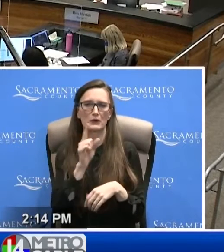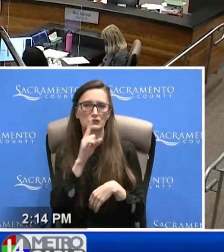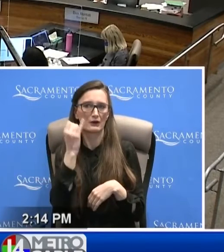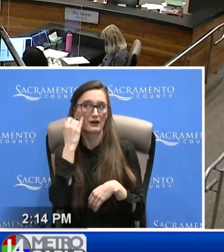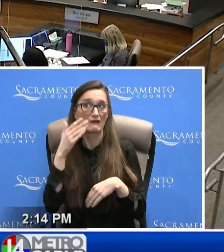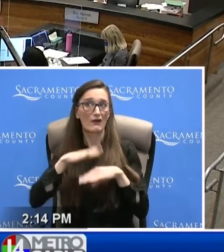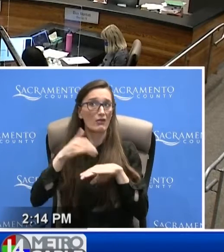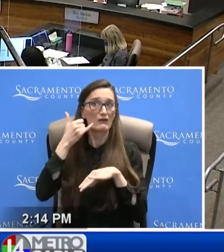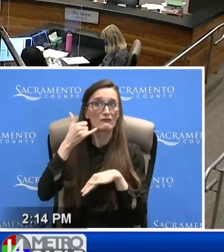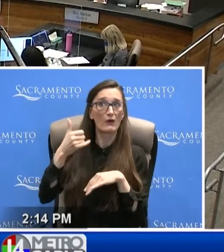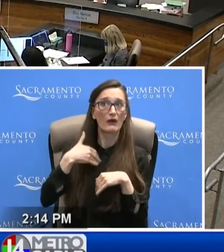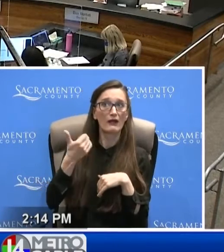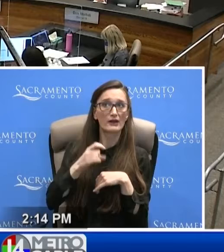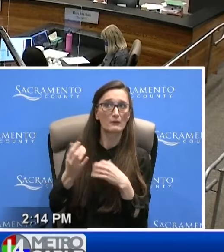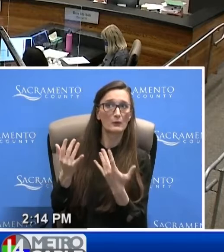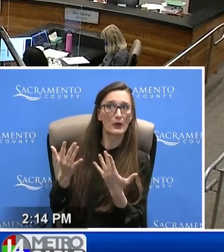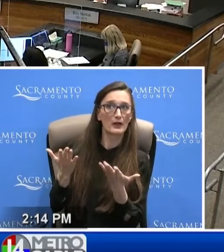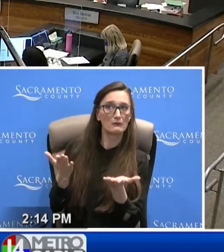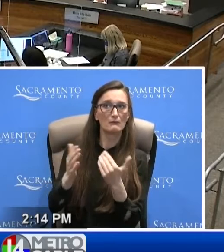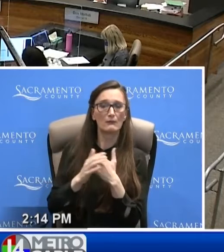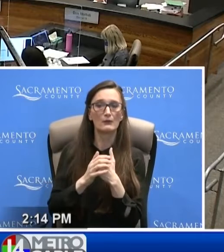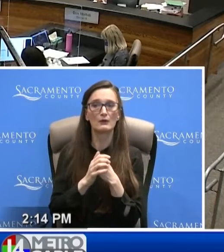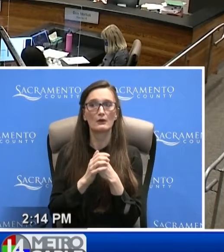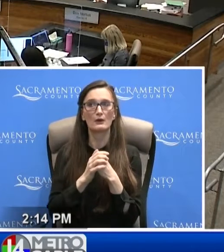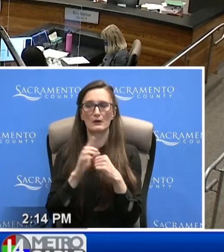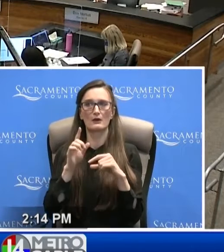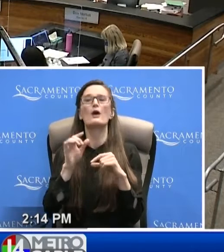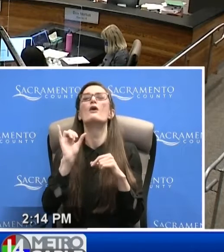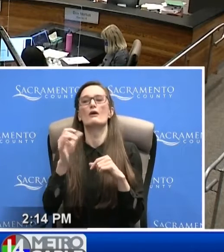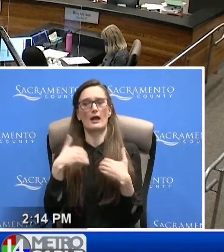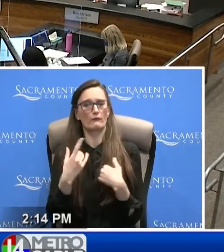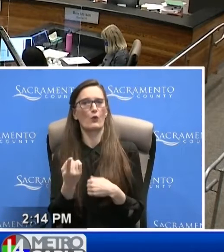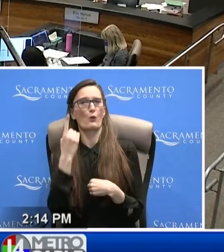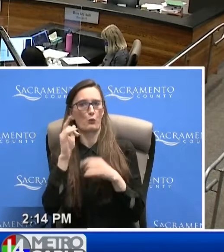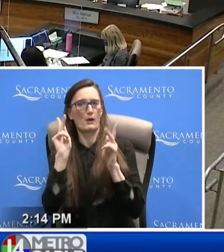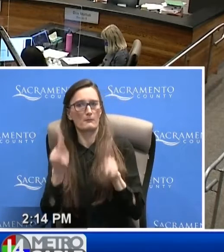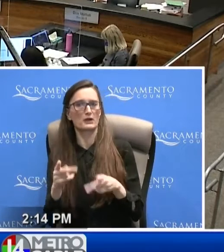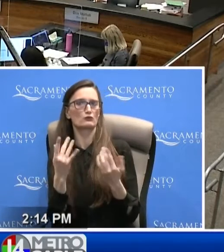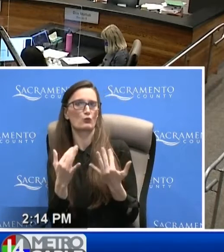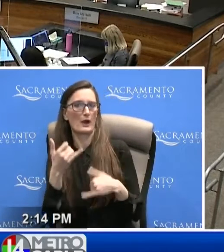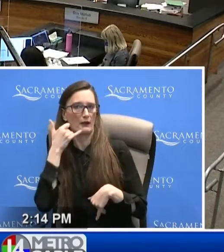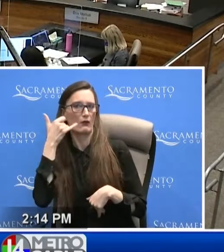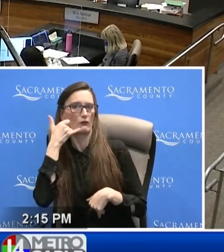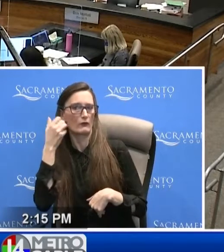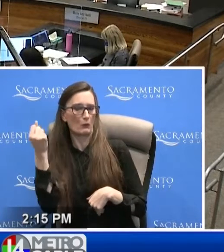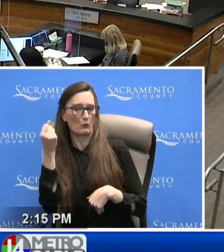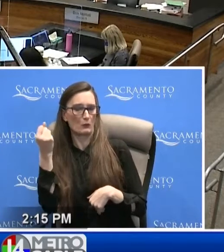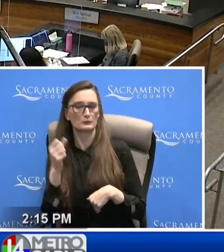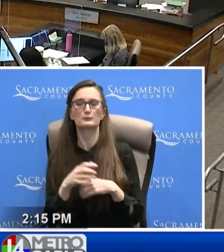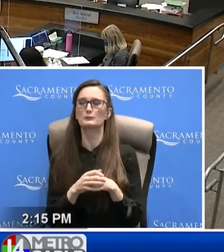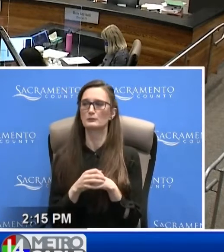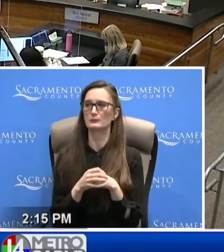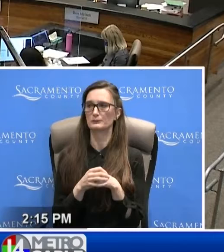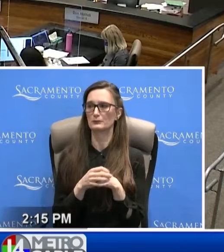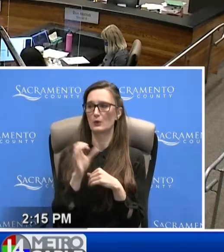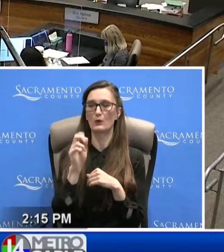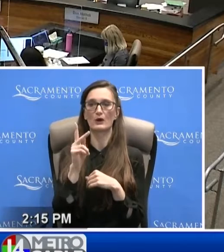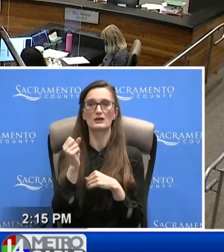and we do have at least one caller on hold. OK. OK, so I'll call Mike Heller